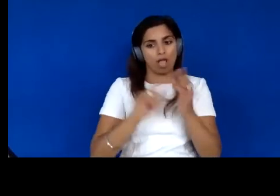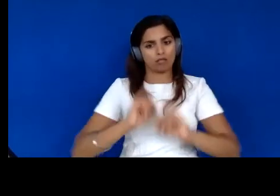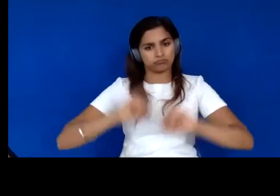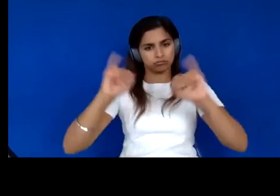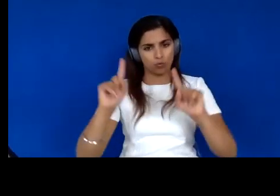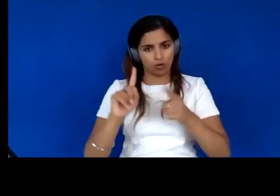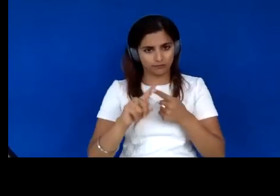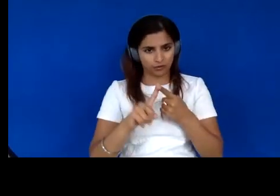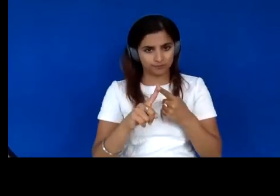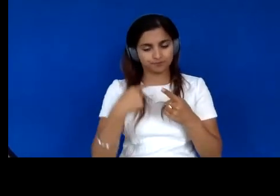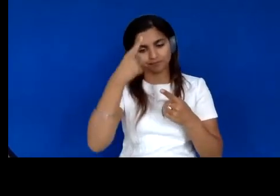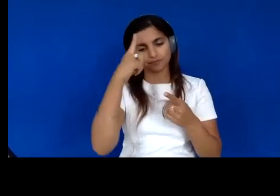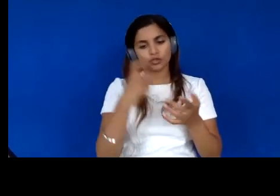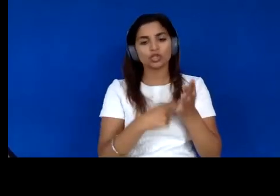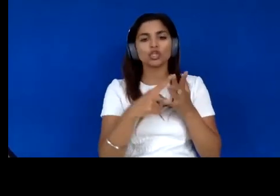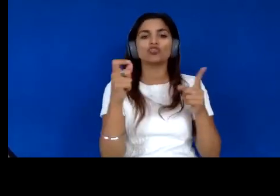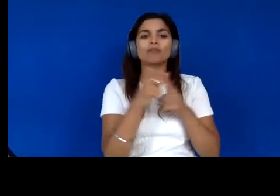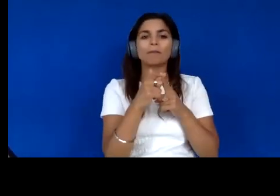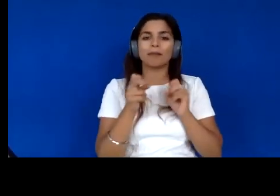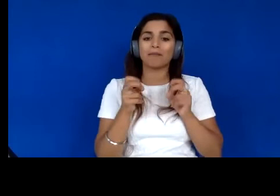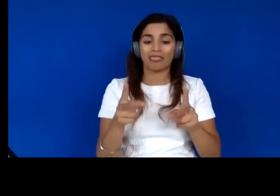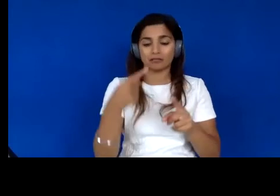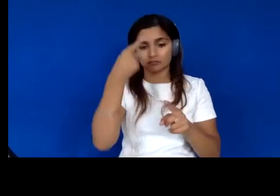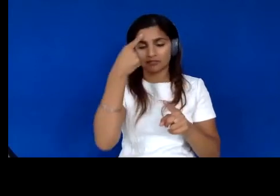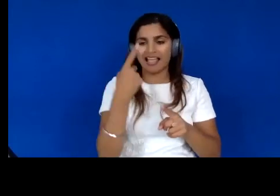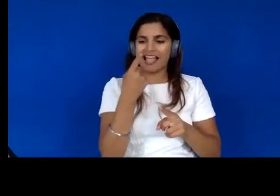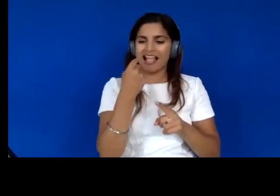ablest assumptions about disability are deployed by medical professionals and